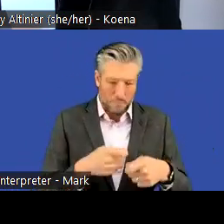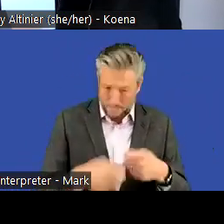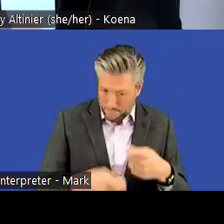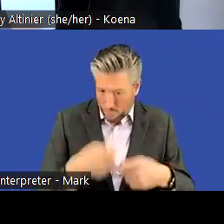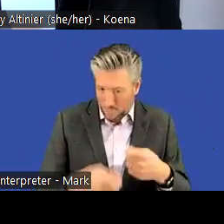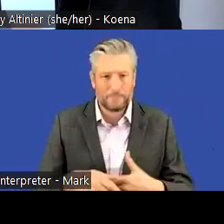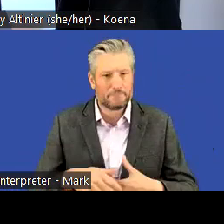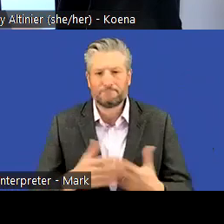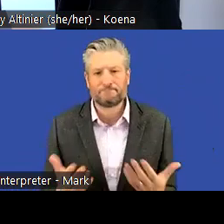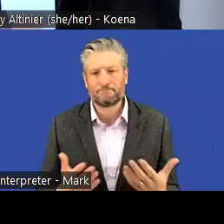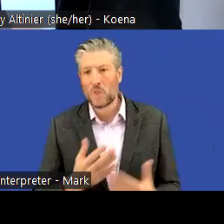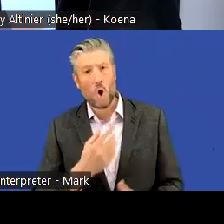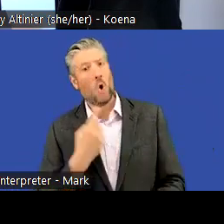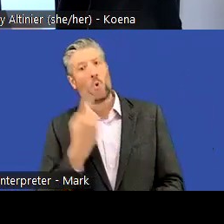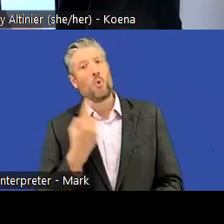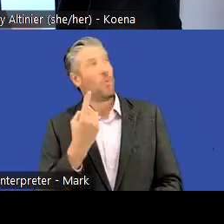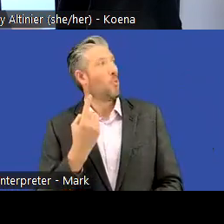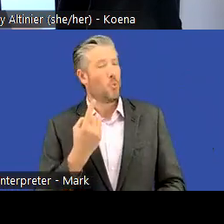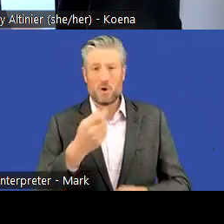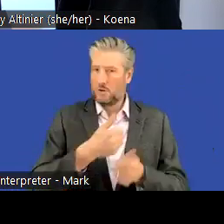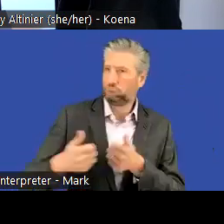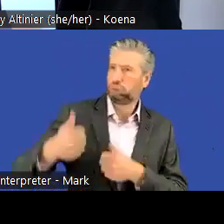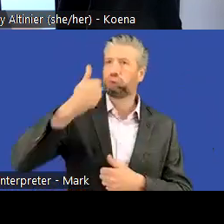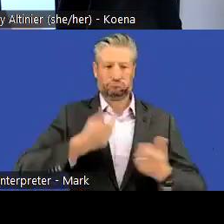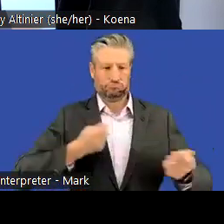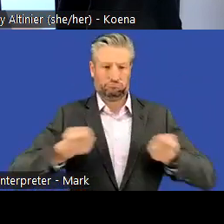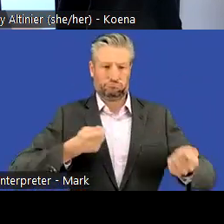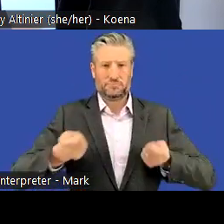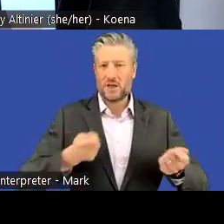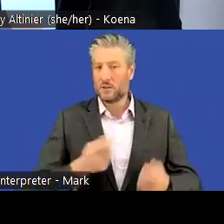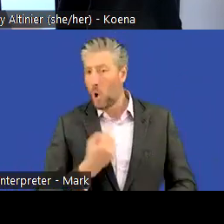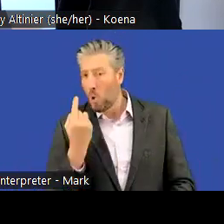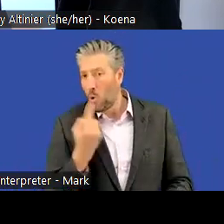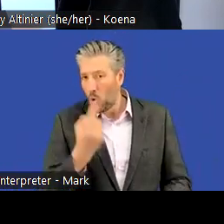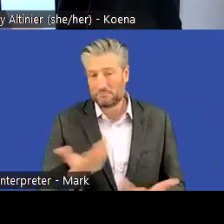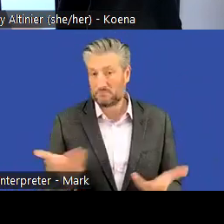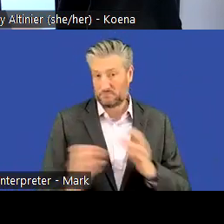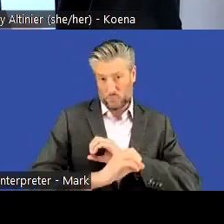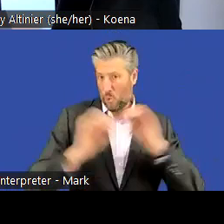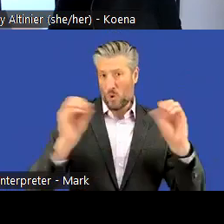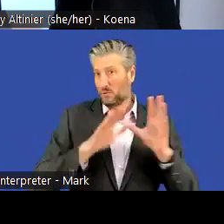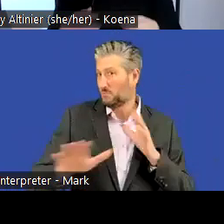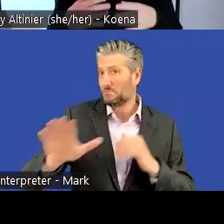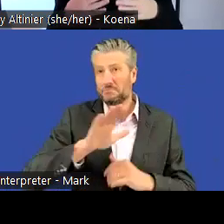We don't know who is in charge because nobody is in charge. Nobody is responsible.